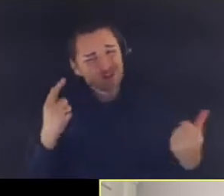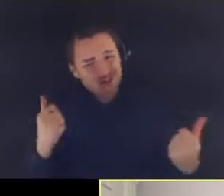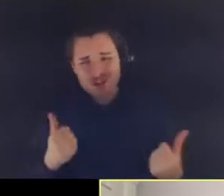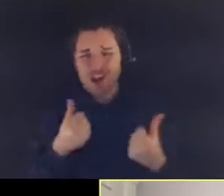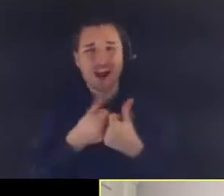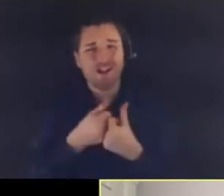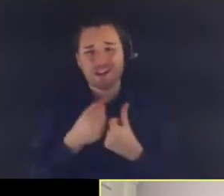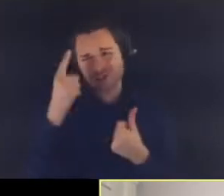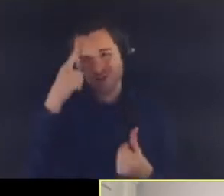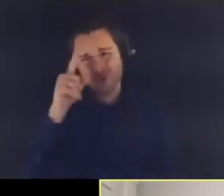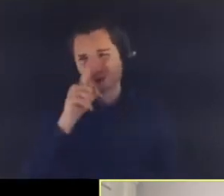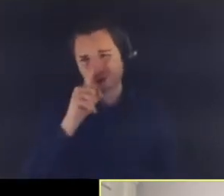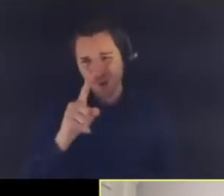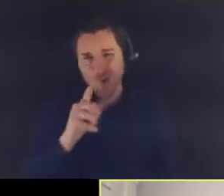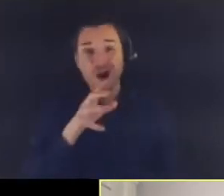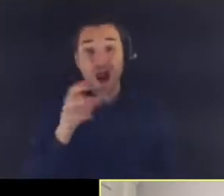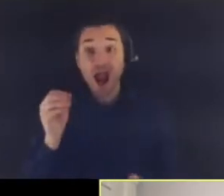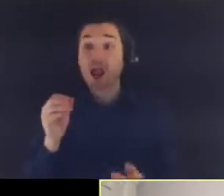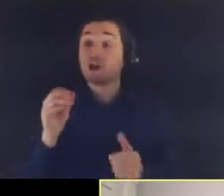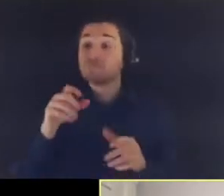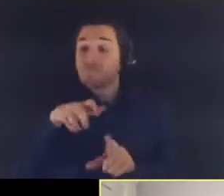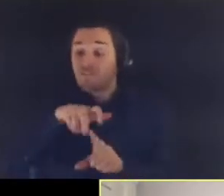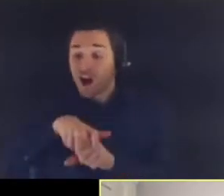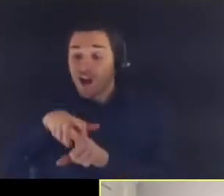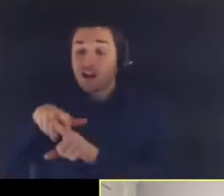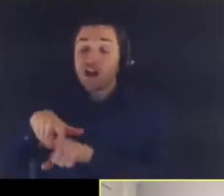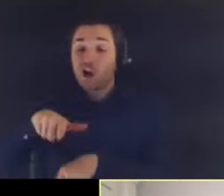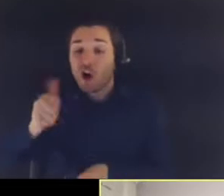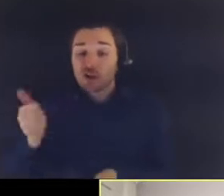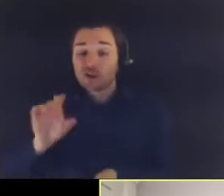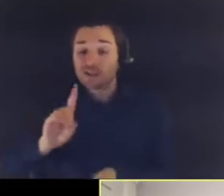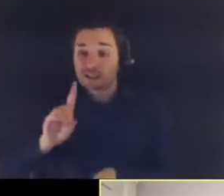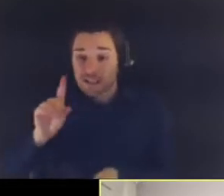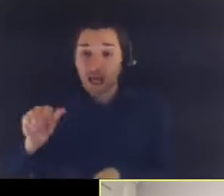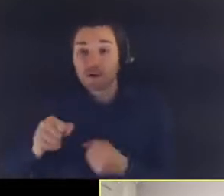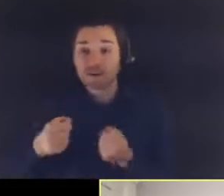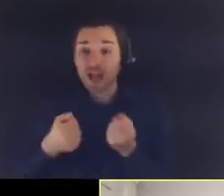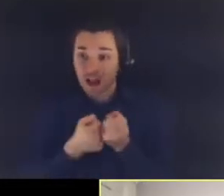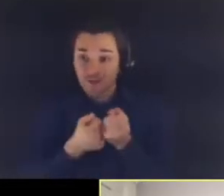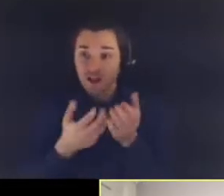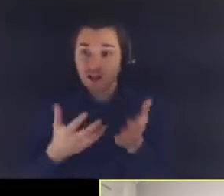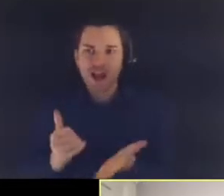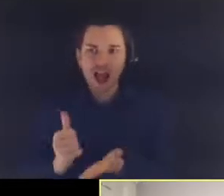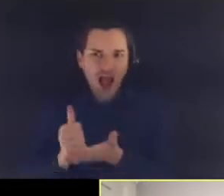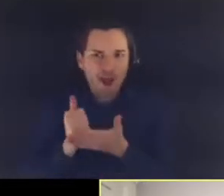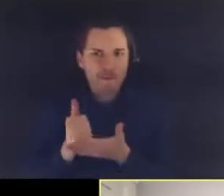other disabled advocates have really helped me really turn and change my thinking. I think